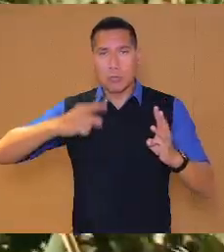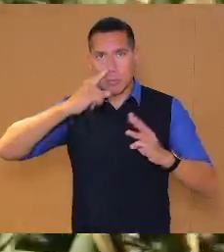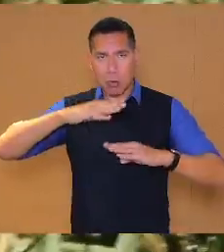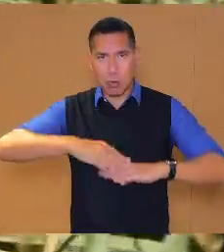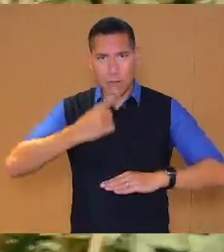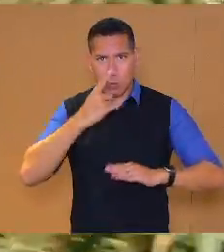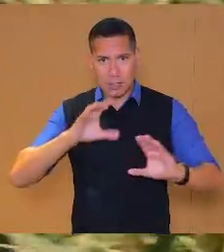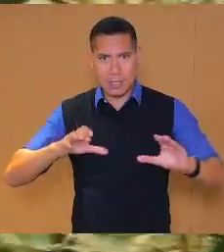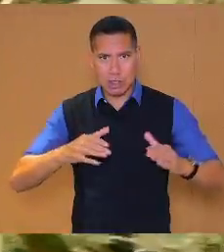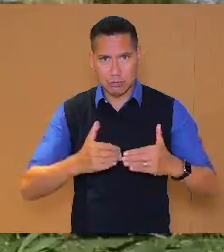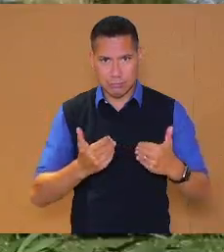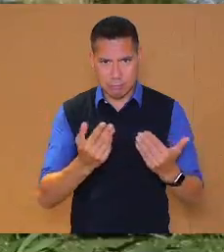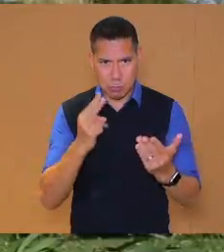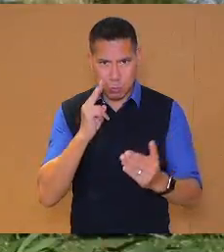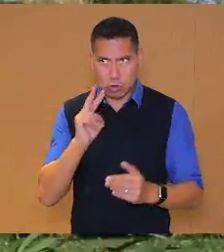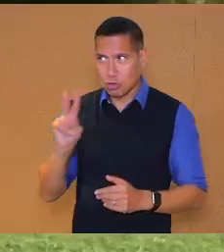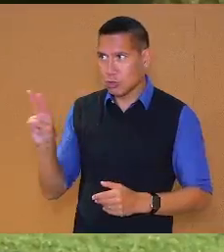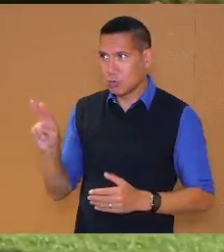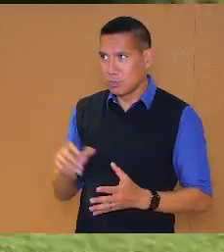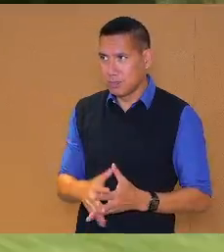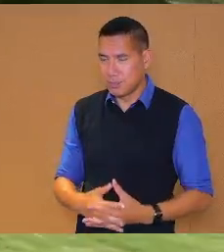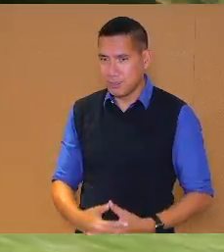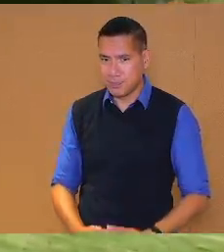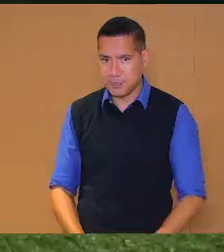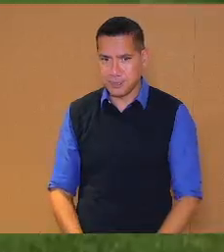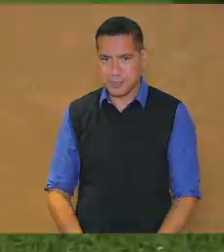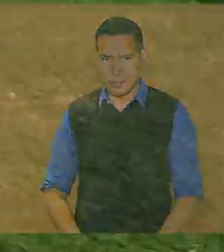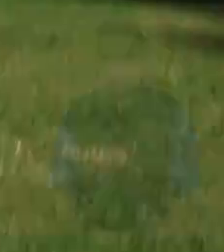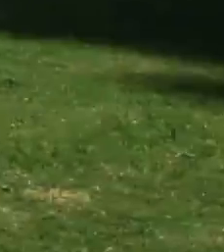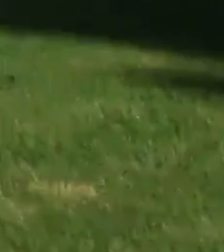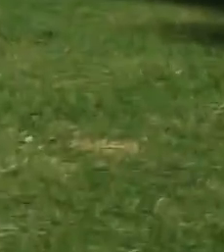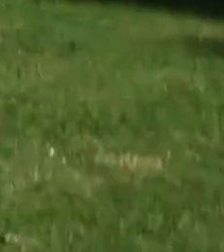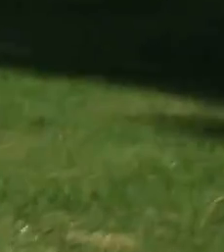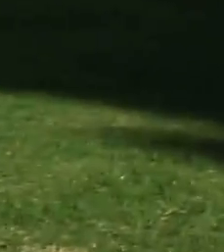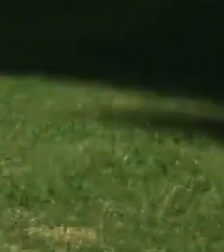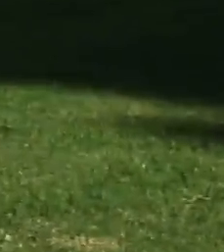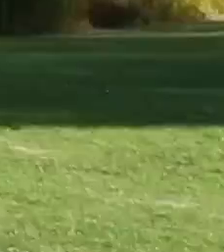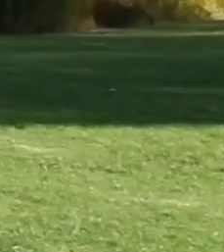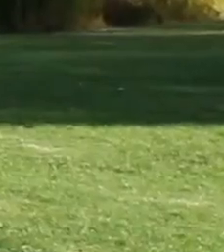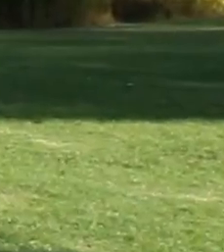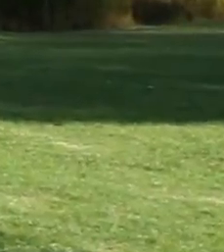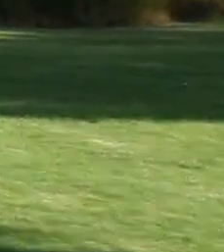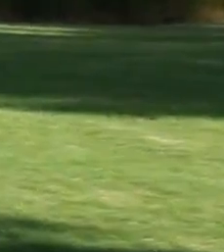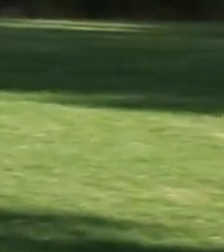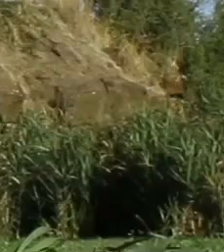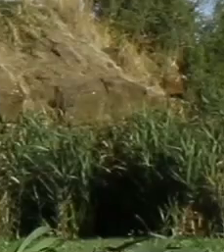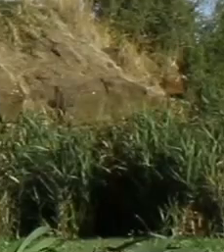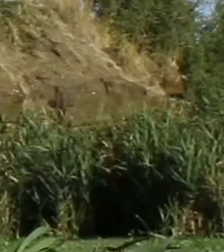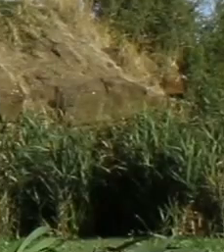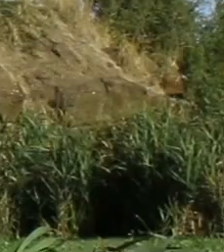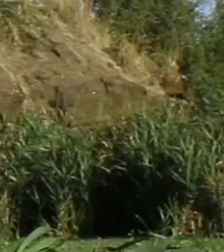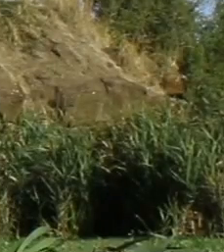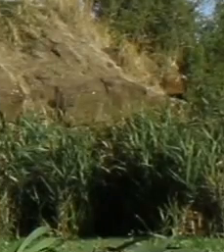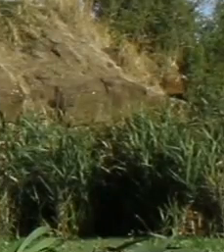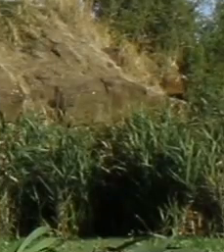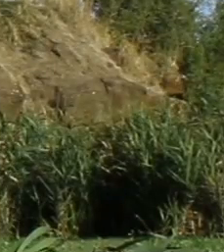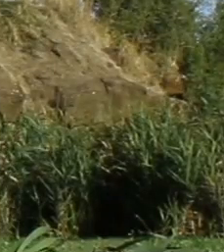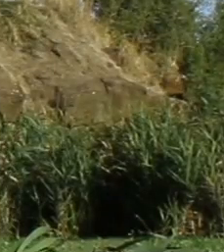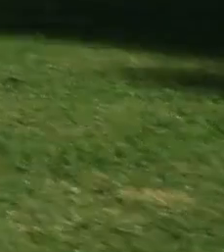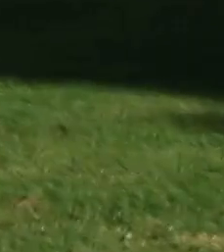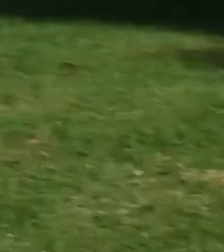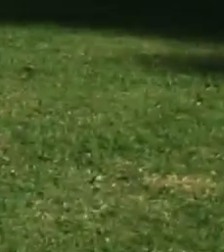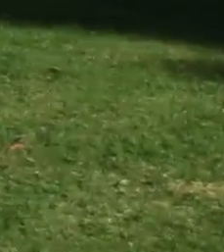of the Kulin Nation.